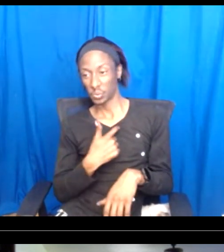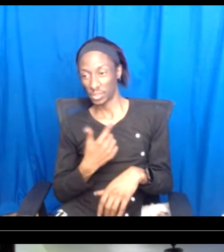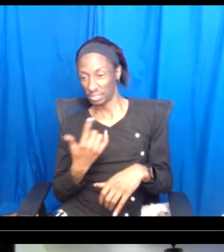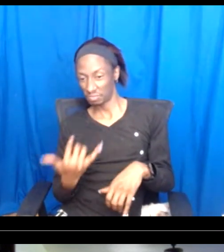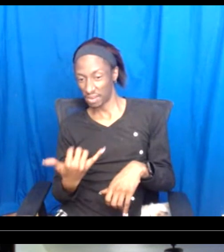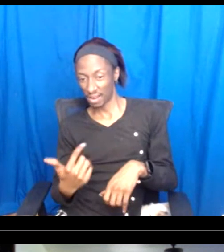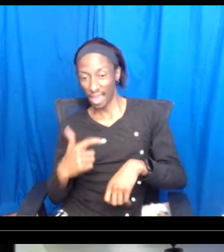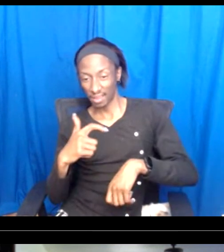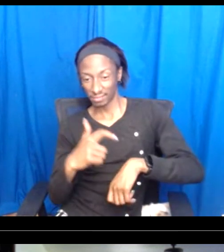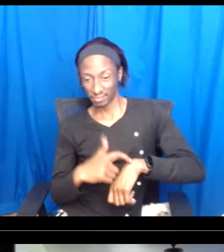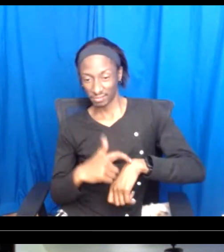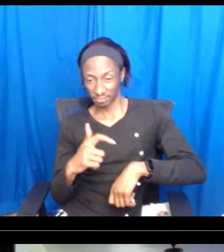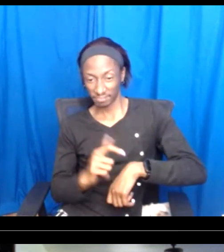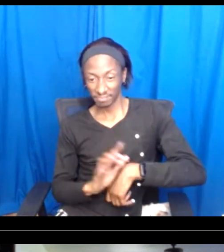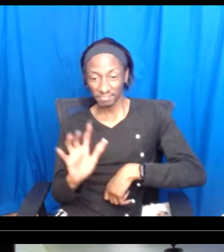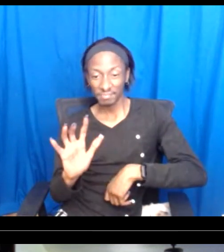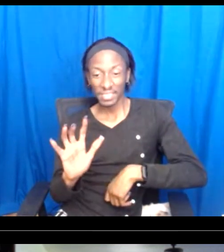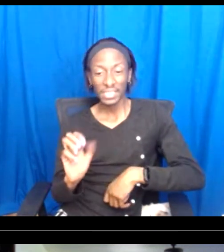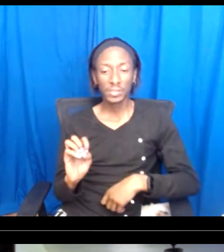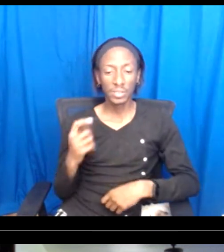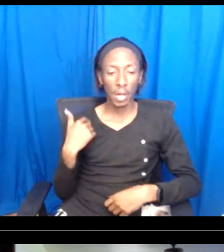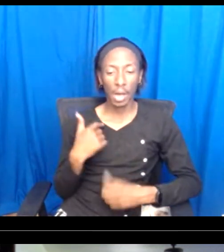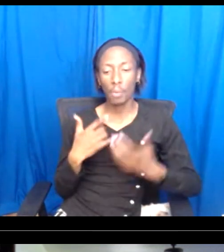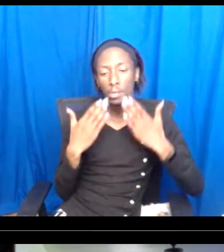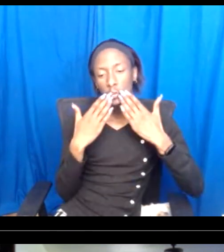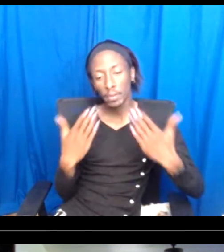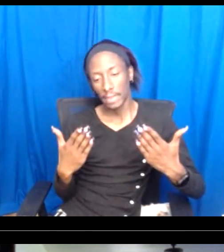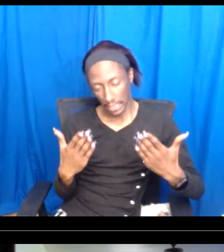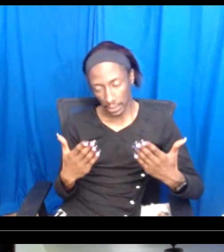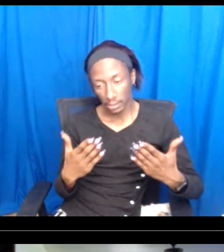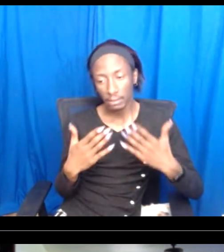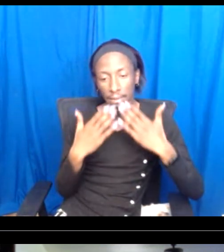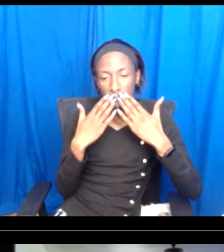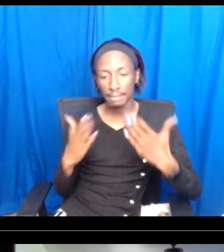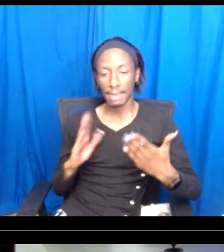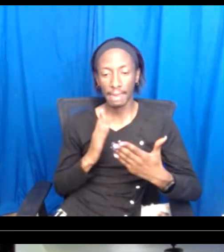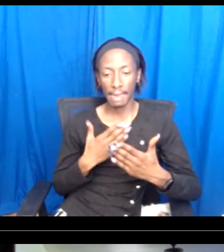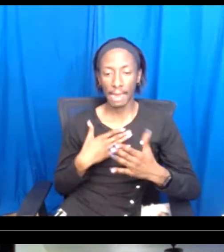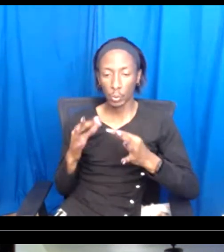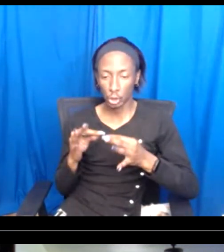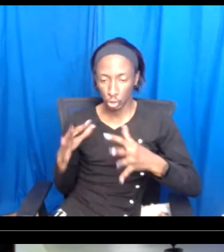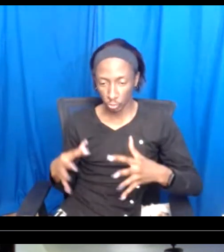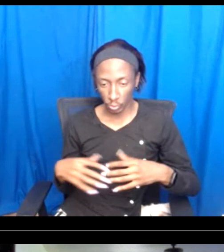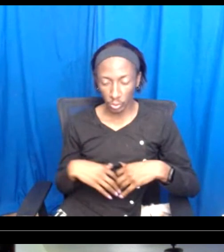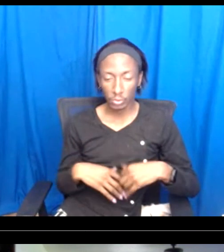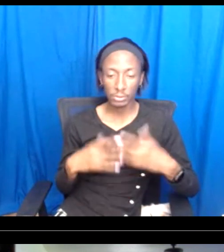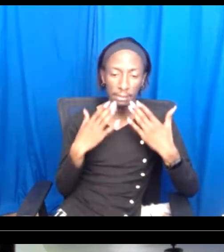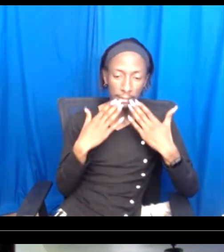So I just want to thank you. I want to thank our American Sign Language interpreters. Thank you Paul and Crystal.